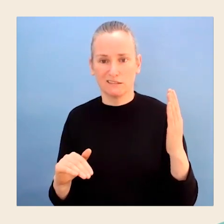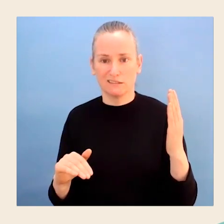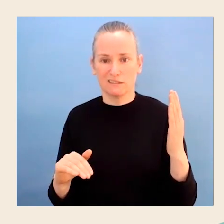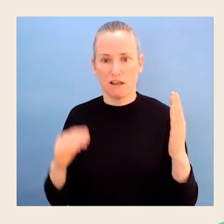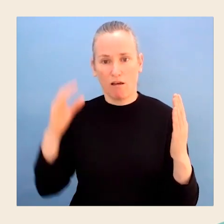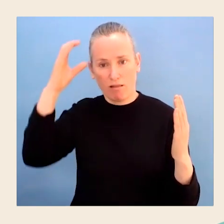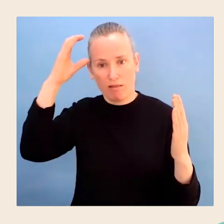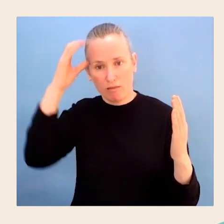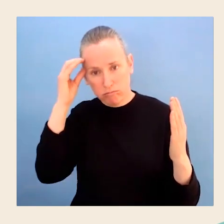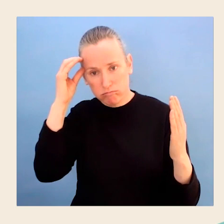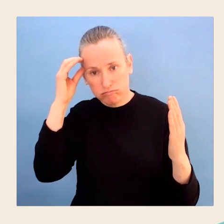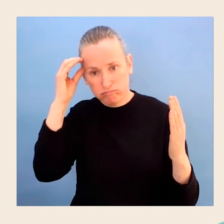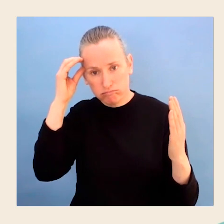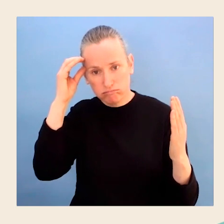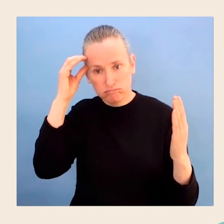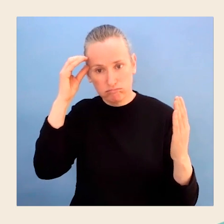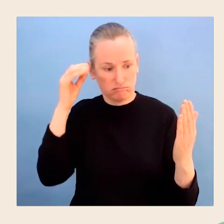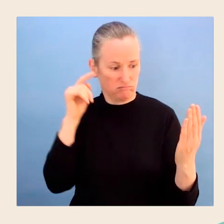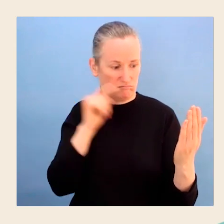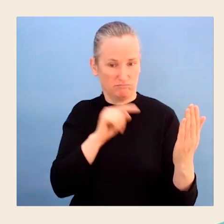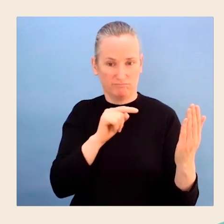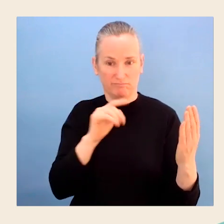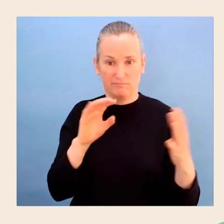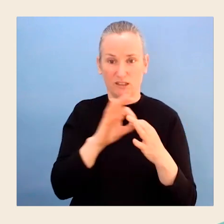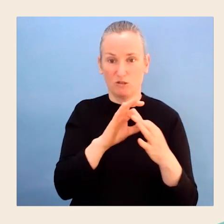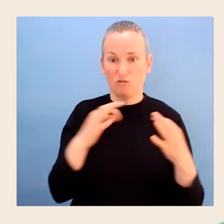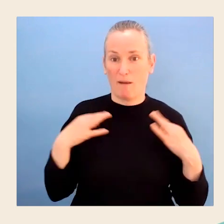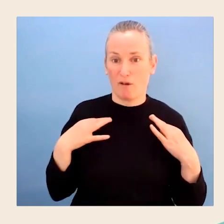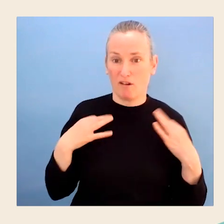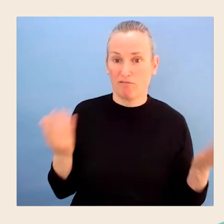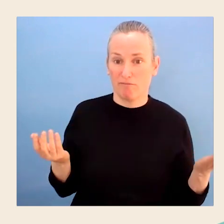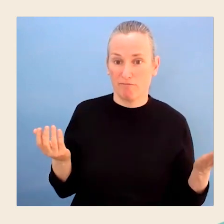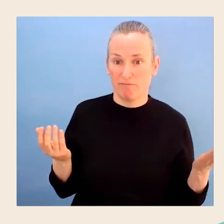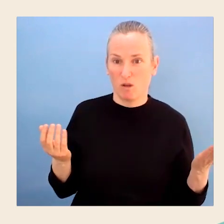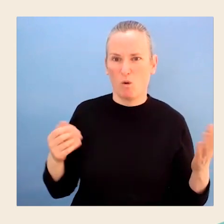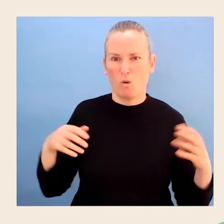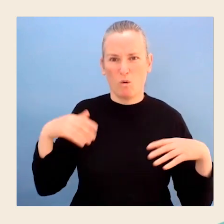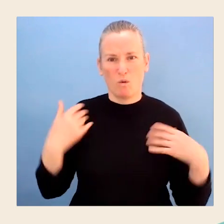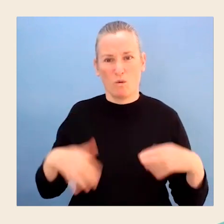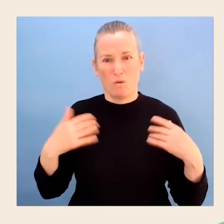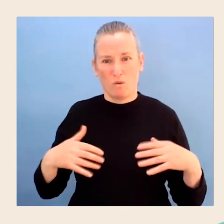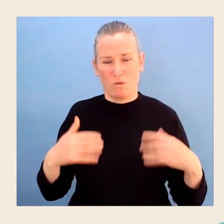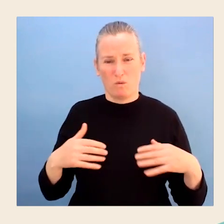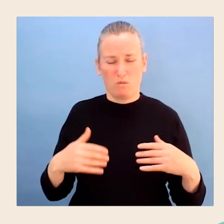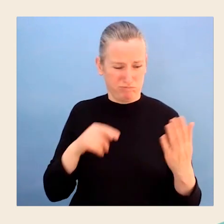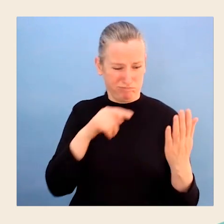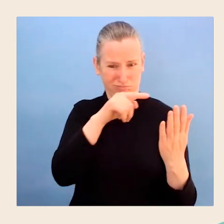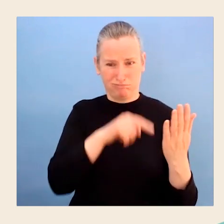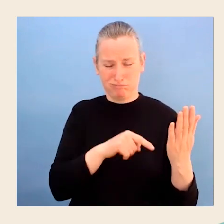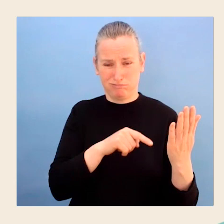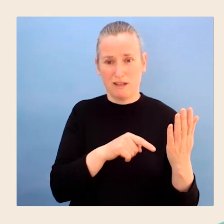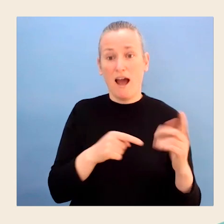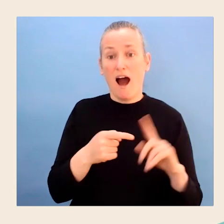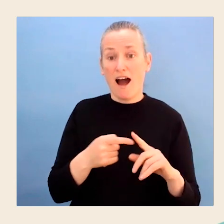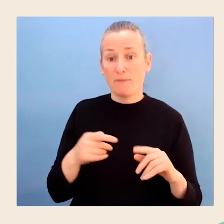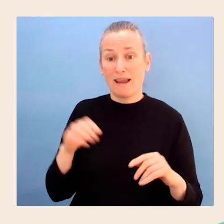The stakes here are high. And you know, I'm an English professor, right? I love grammar. I spend a lot of my time teaching